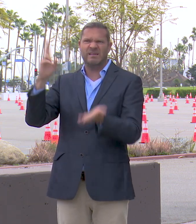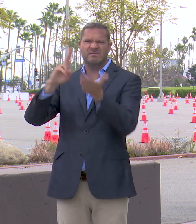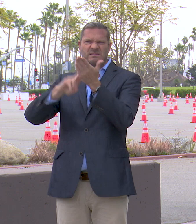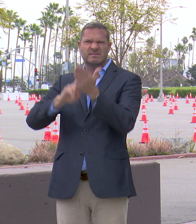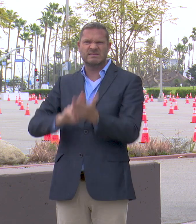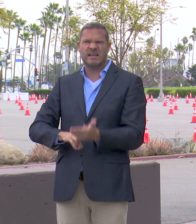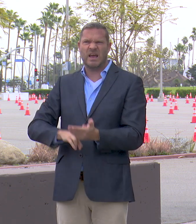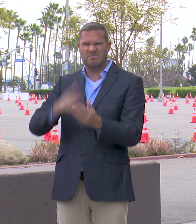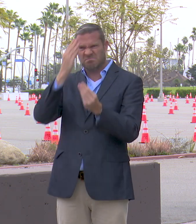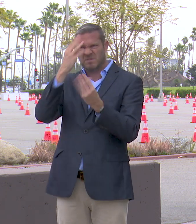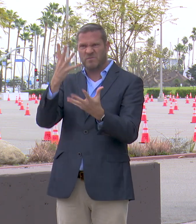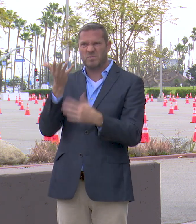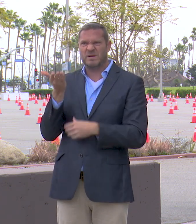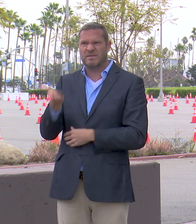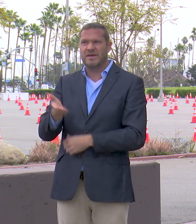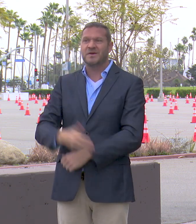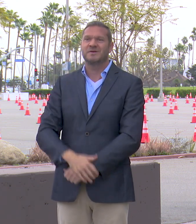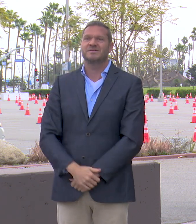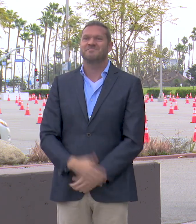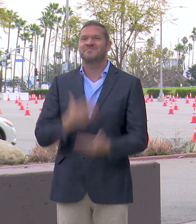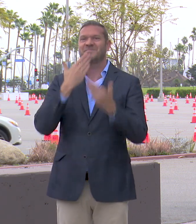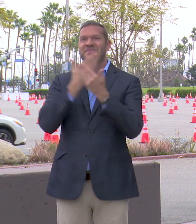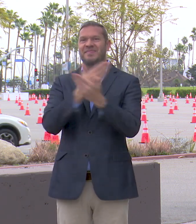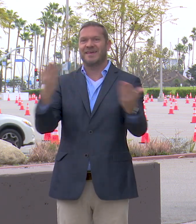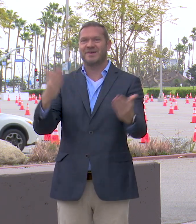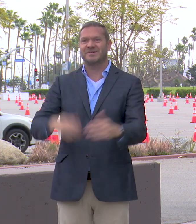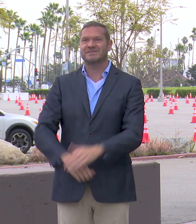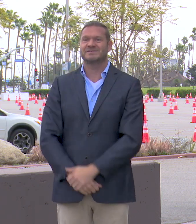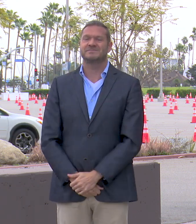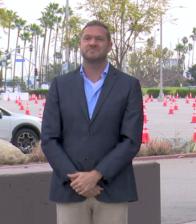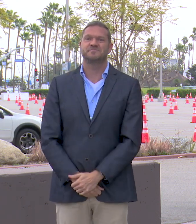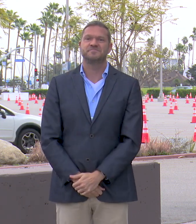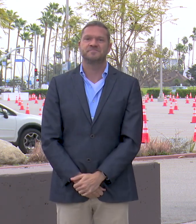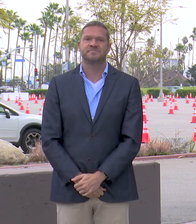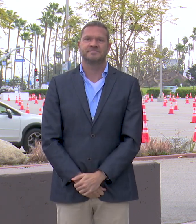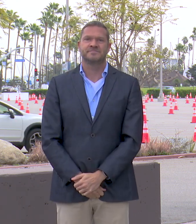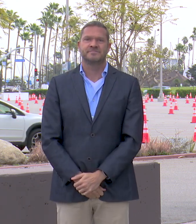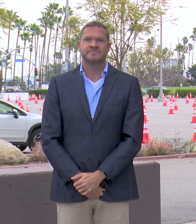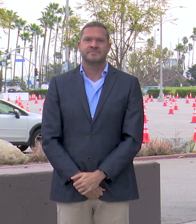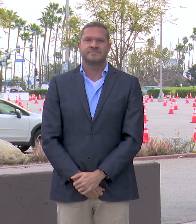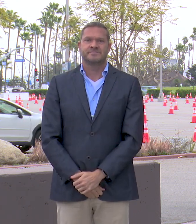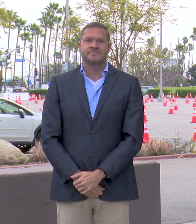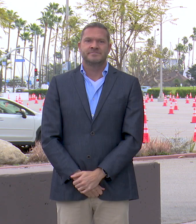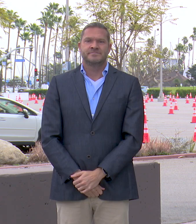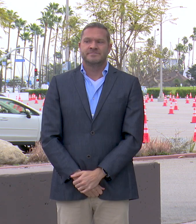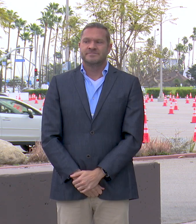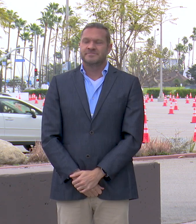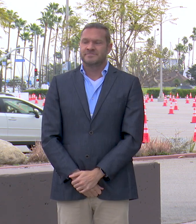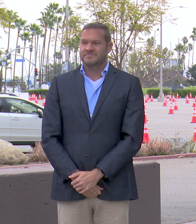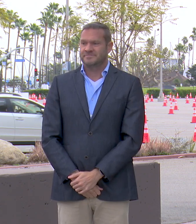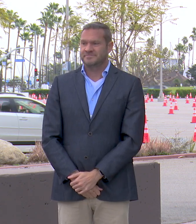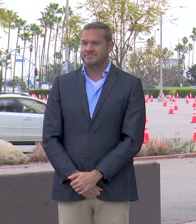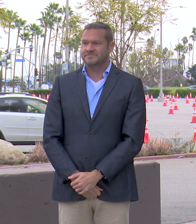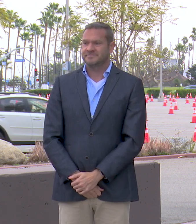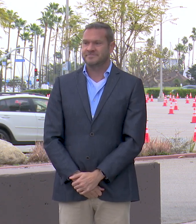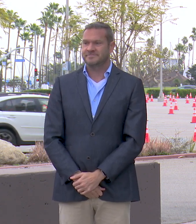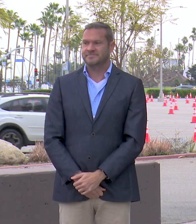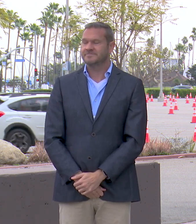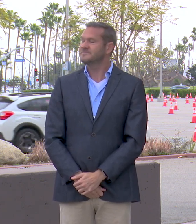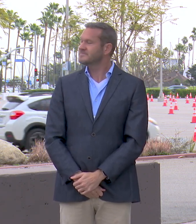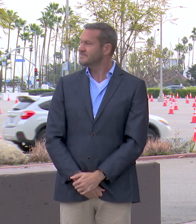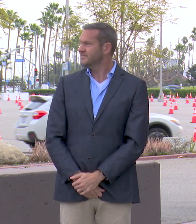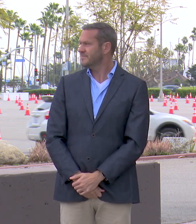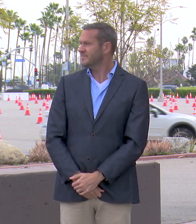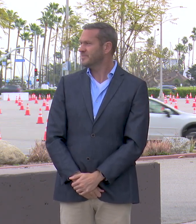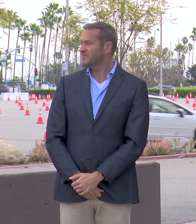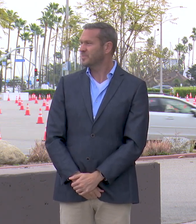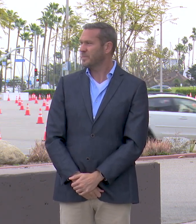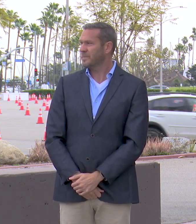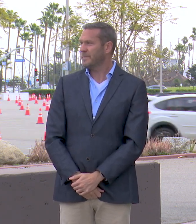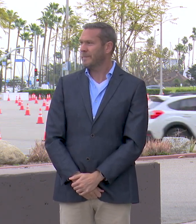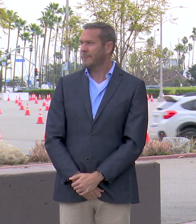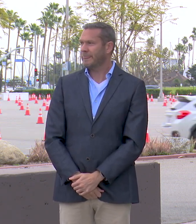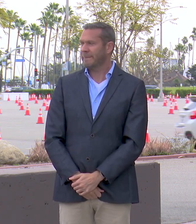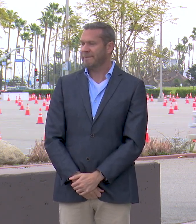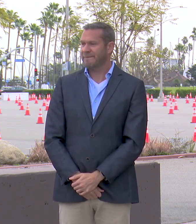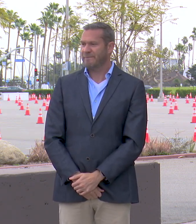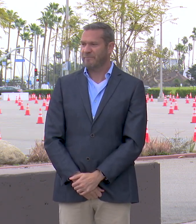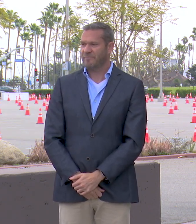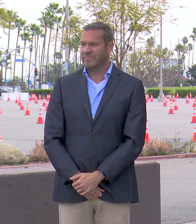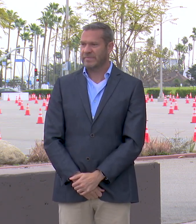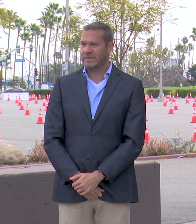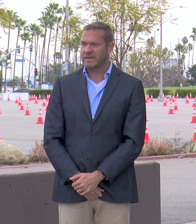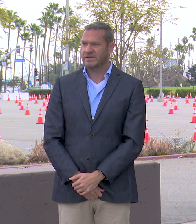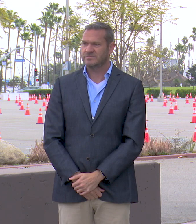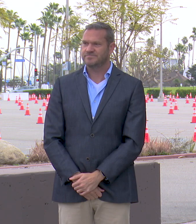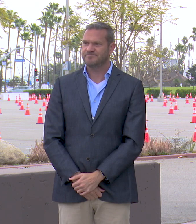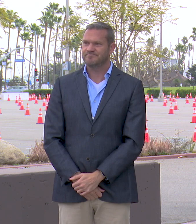Thank you so much.